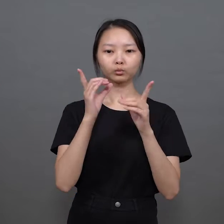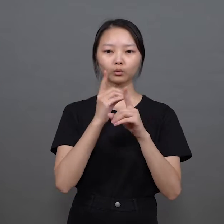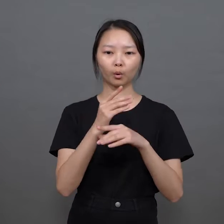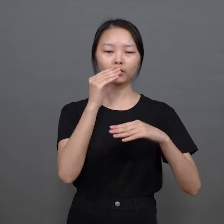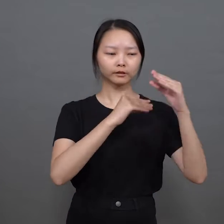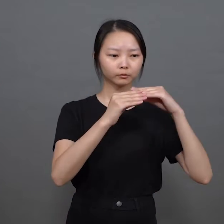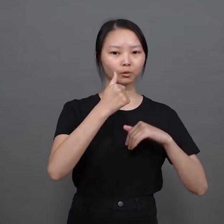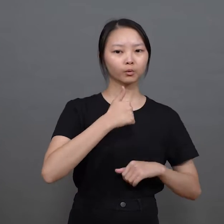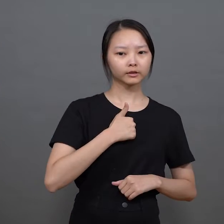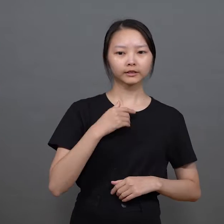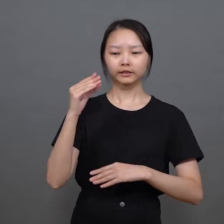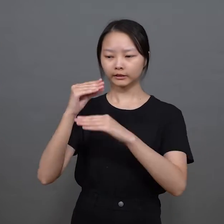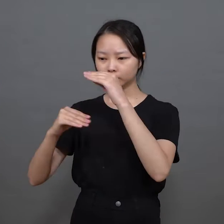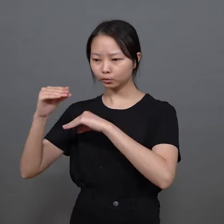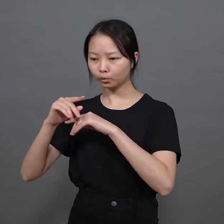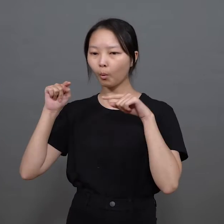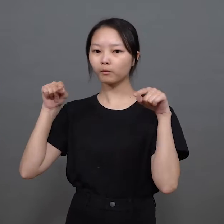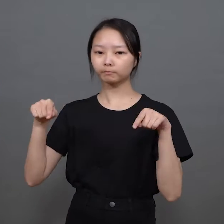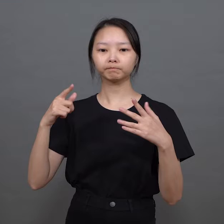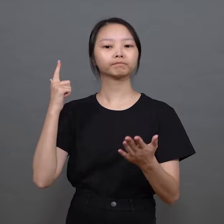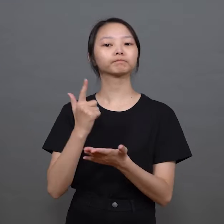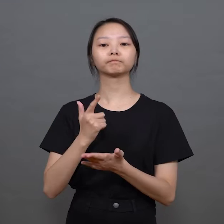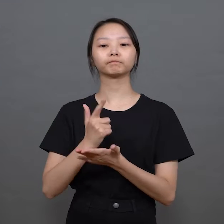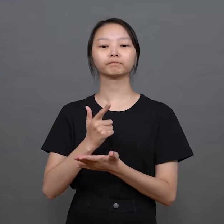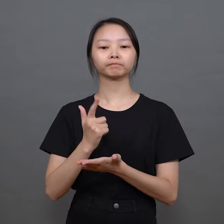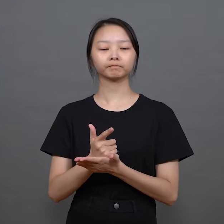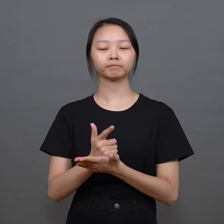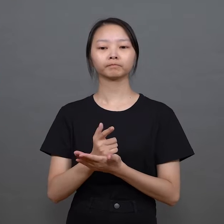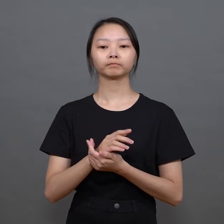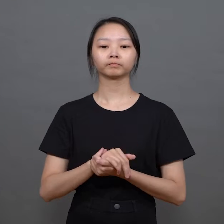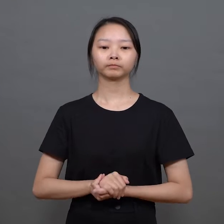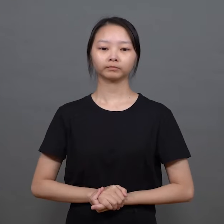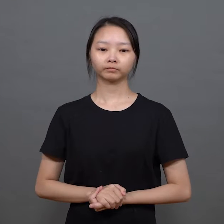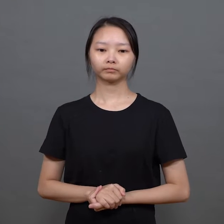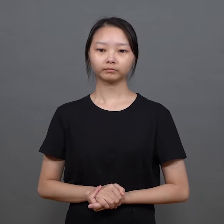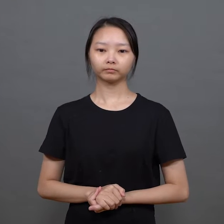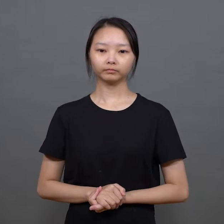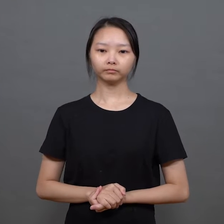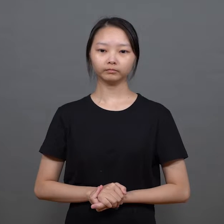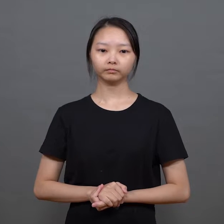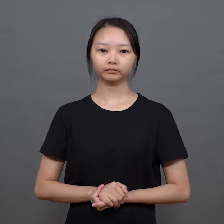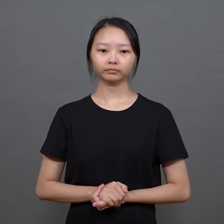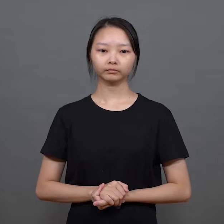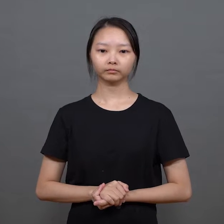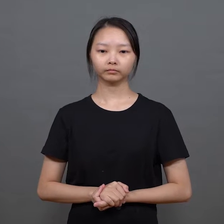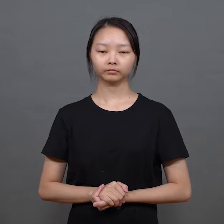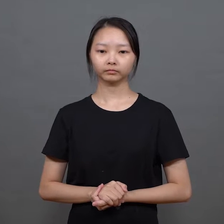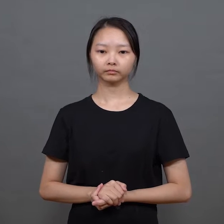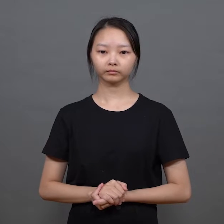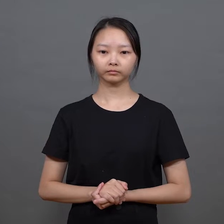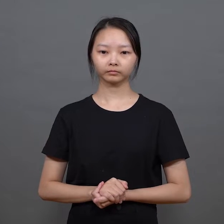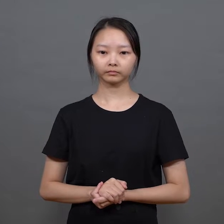all of that in themselves are also very important for an architect the craft of architecture